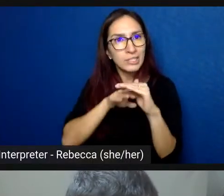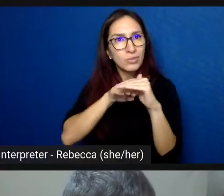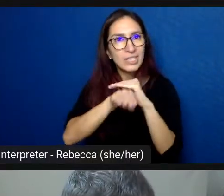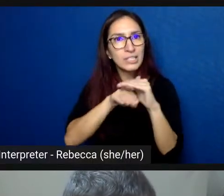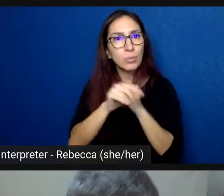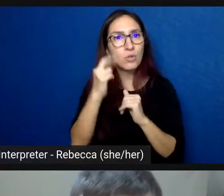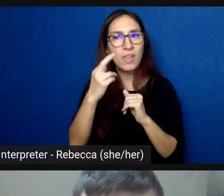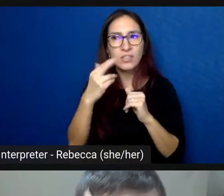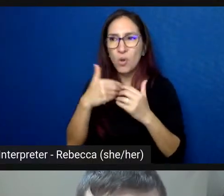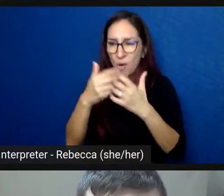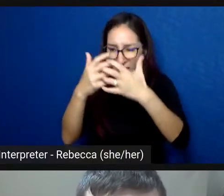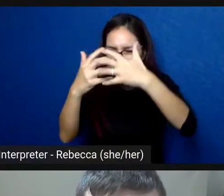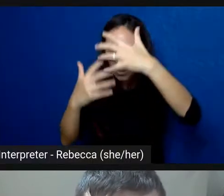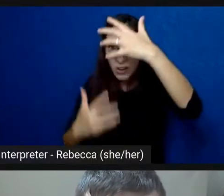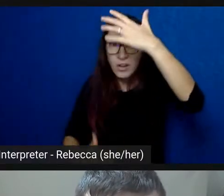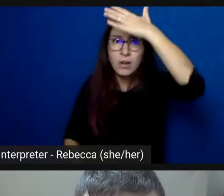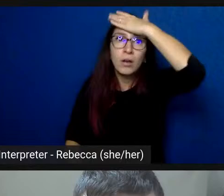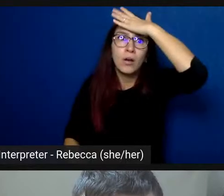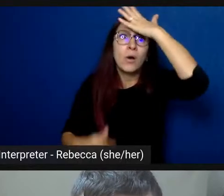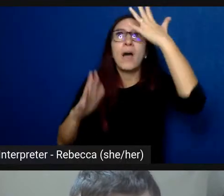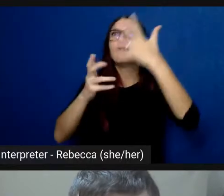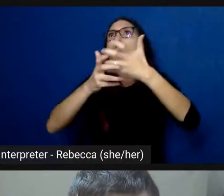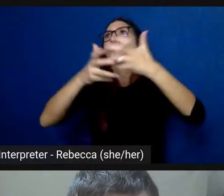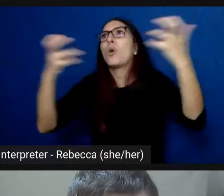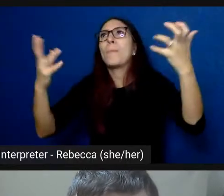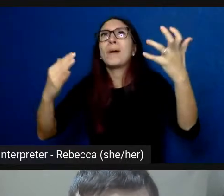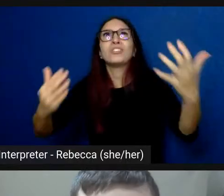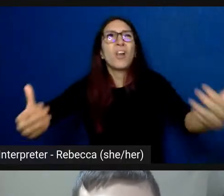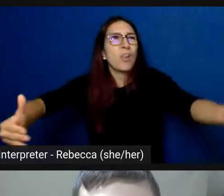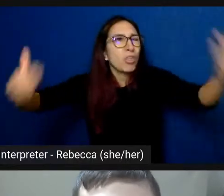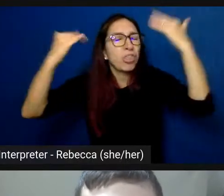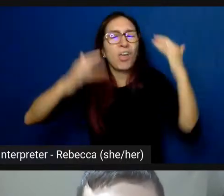Perfect is the enemy of good. When you are getting into accessibility now, and you